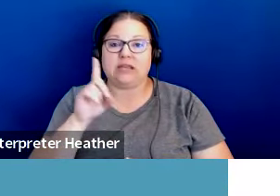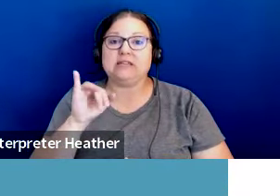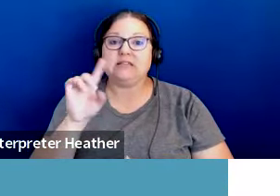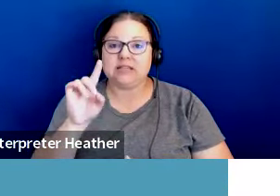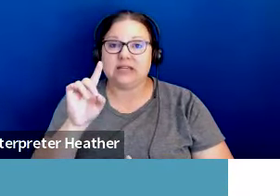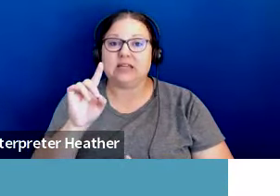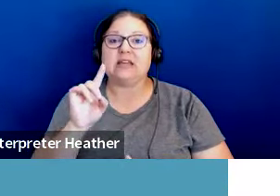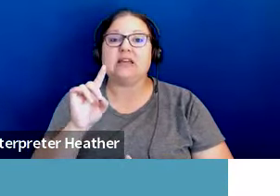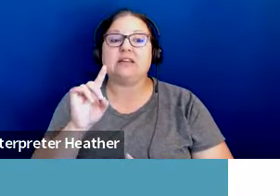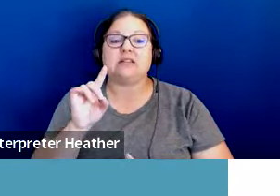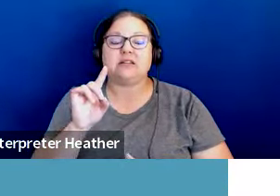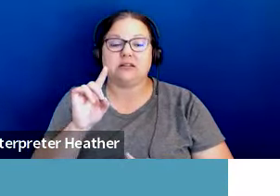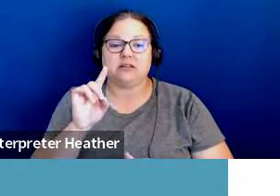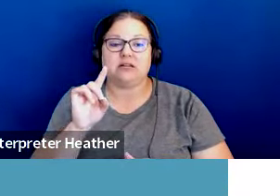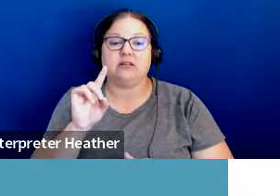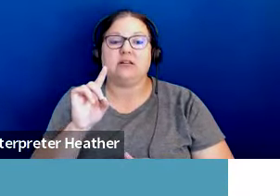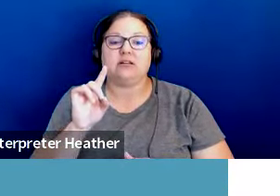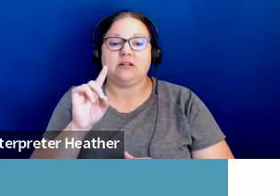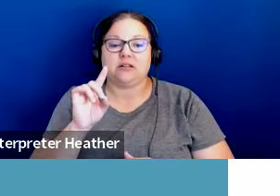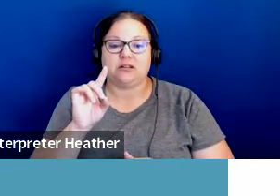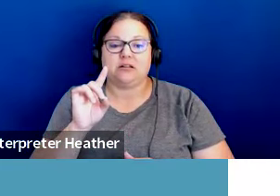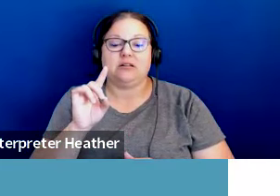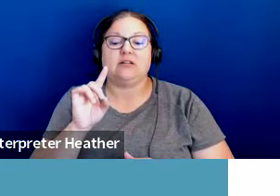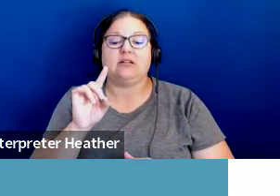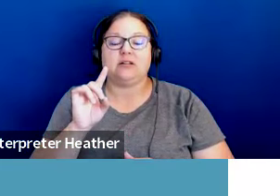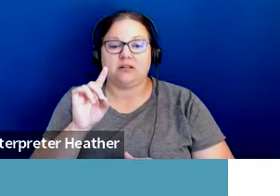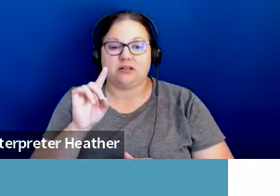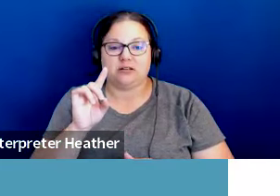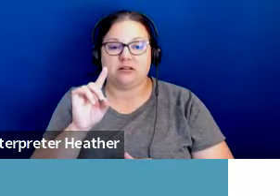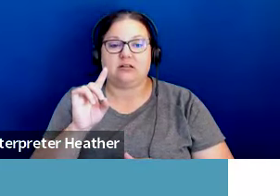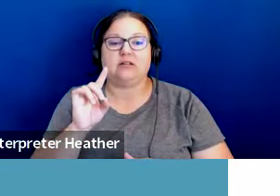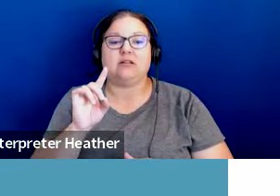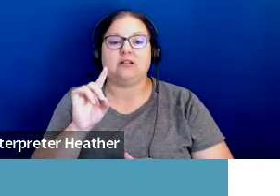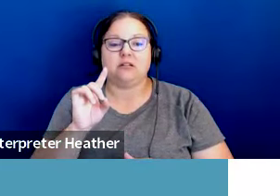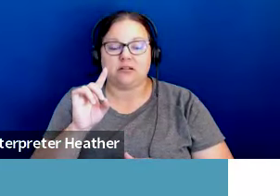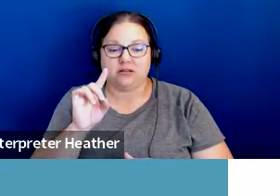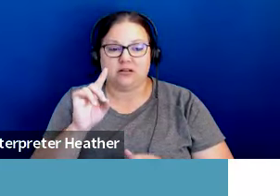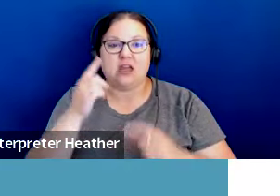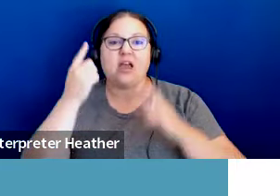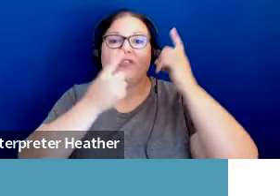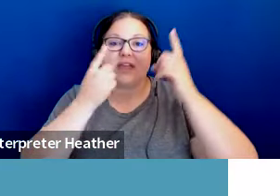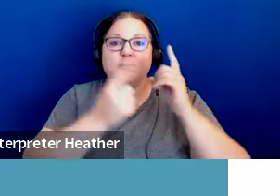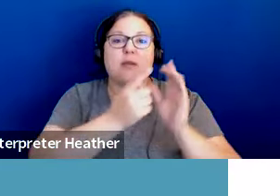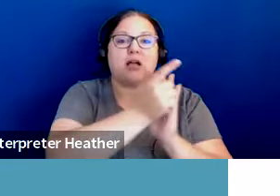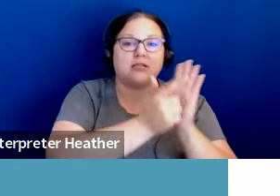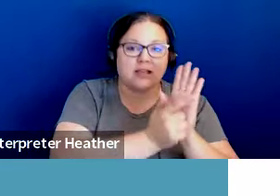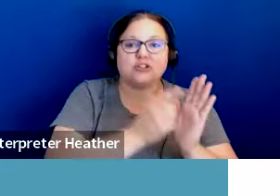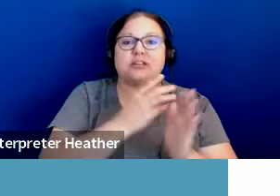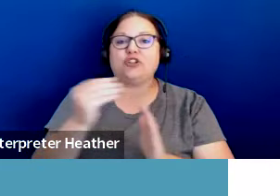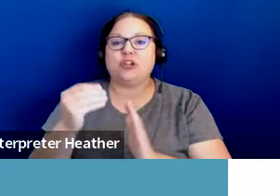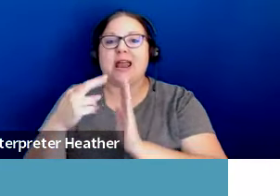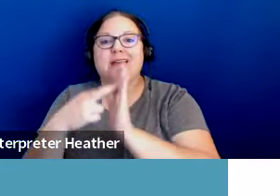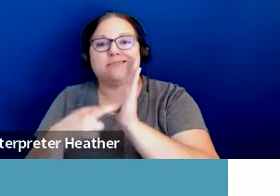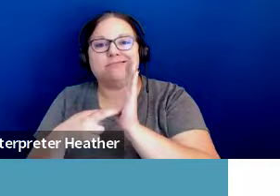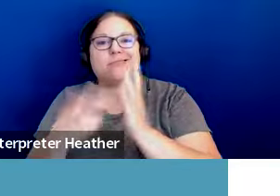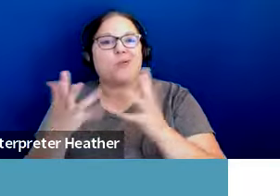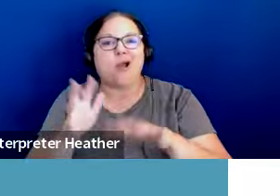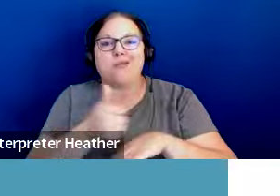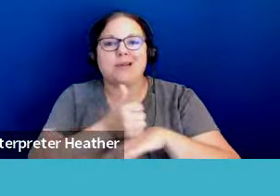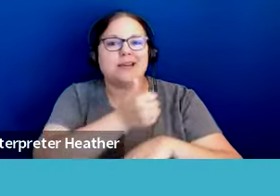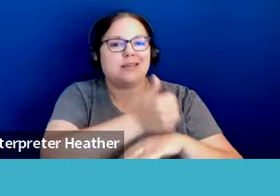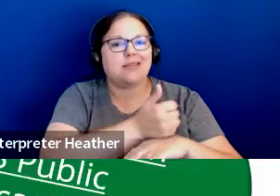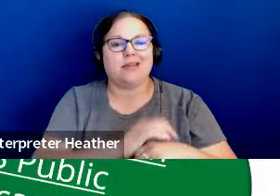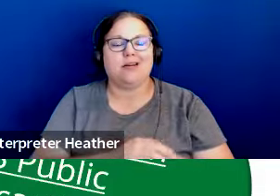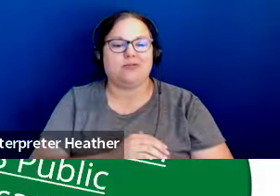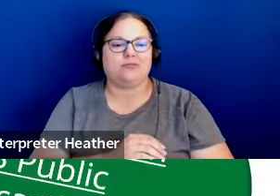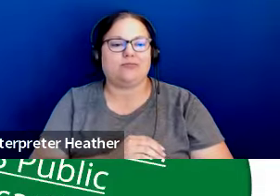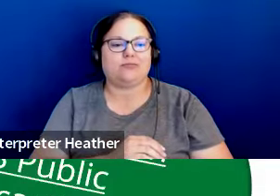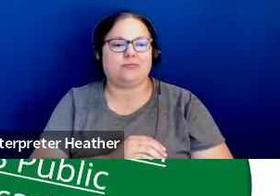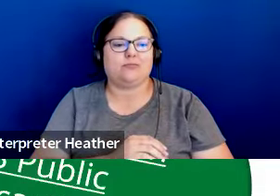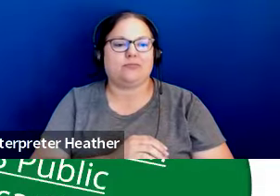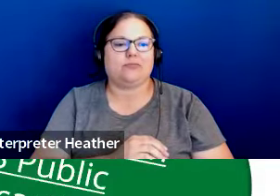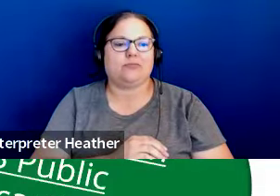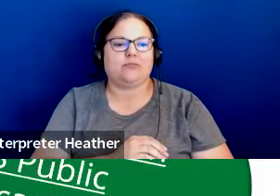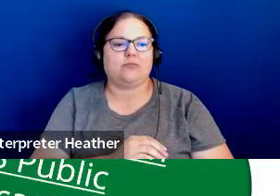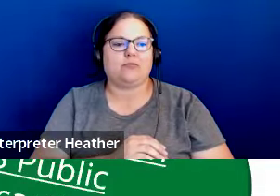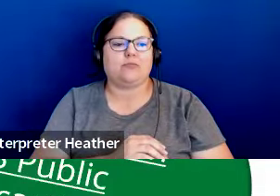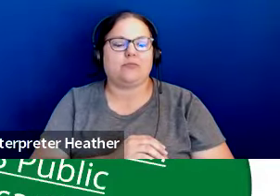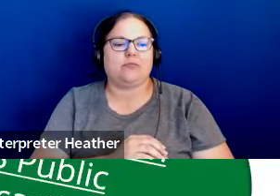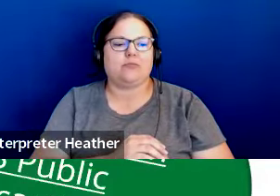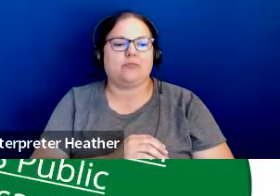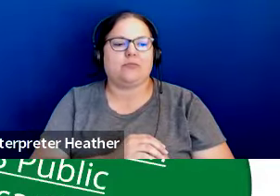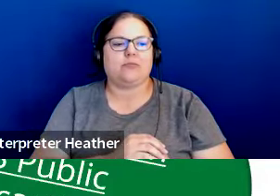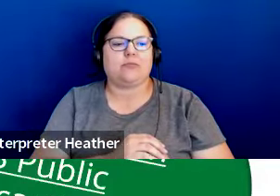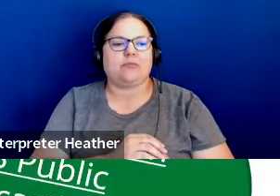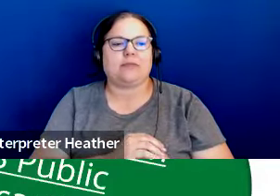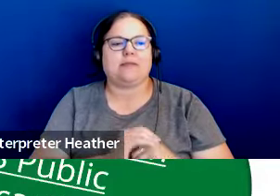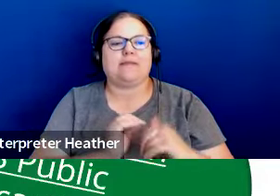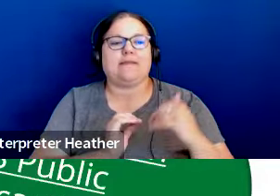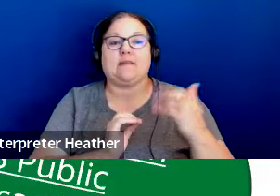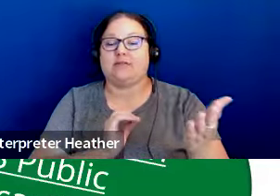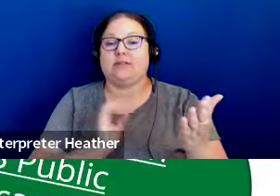Fed and State legislations and regulations were there. Next slide. These were our primary